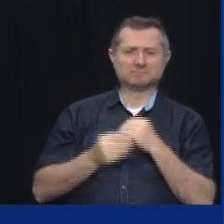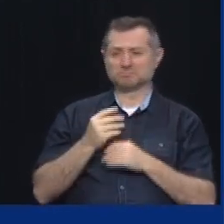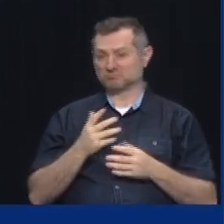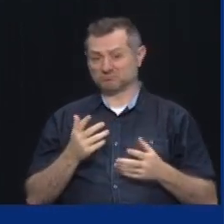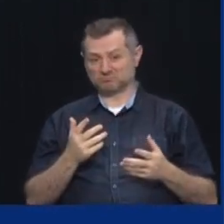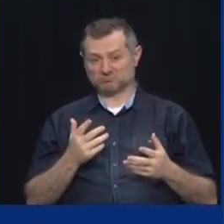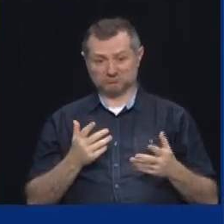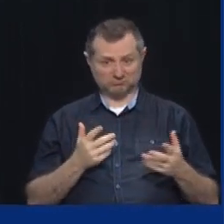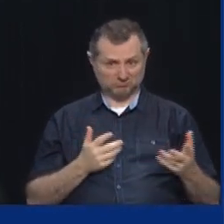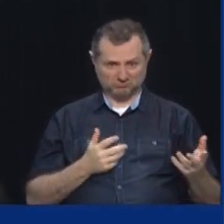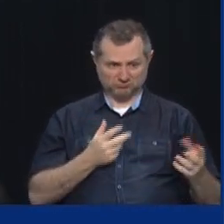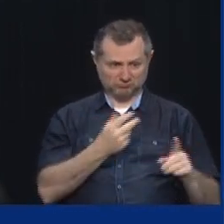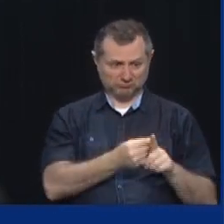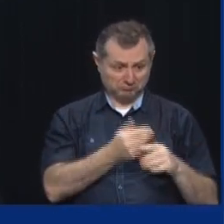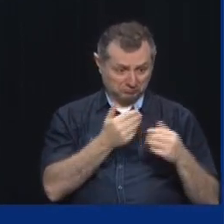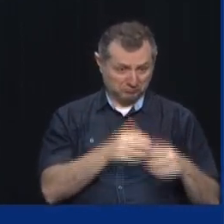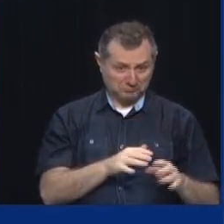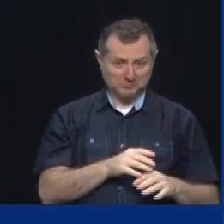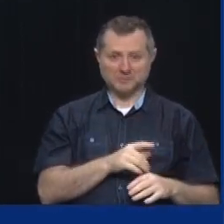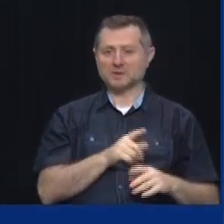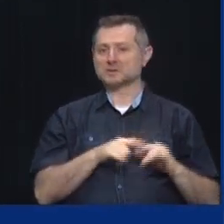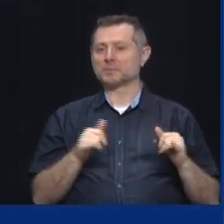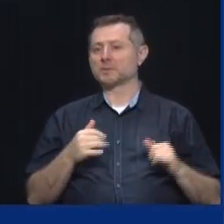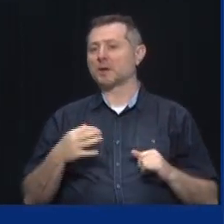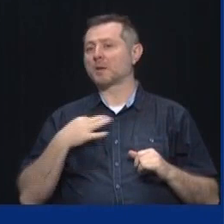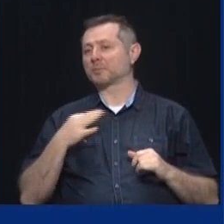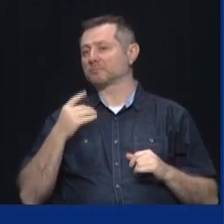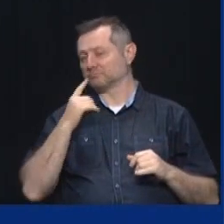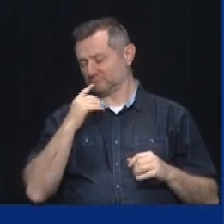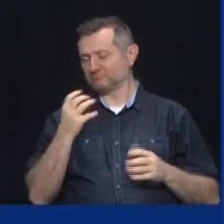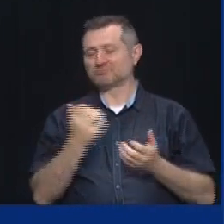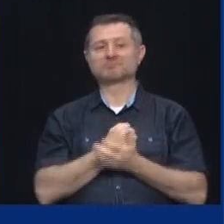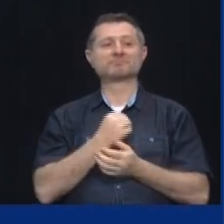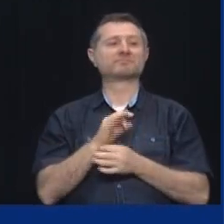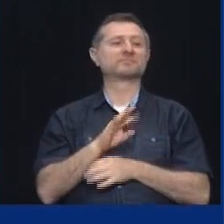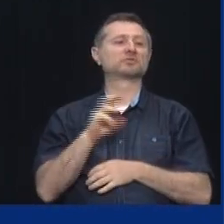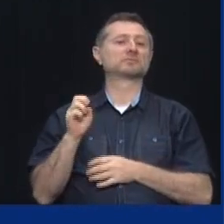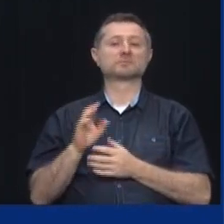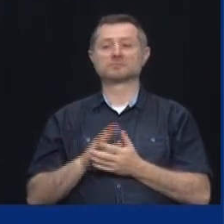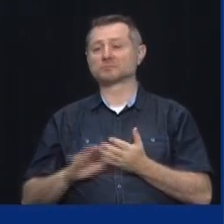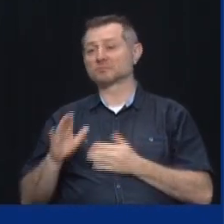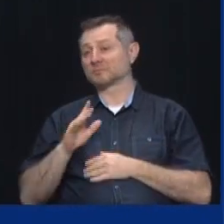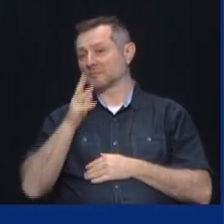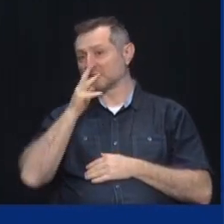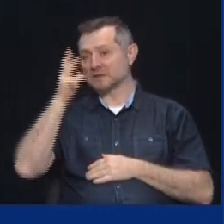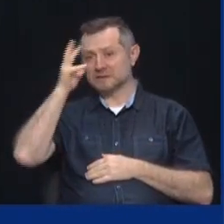SO 12 TO 17-YEAR-OLDS, YOU WANT TO GO TO COLLEGE.